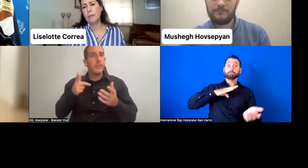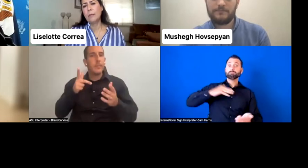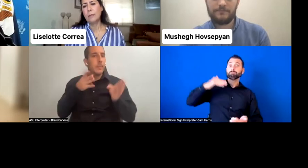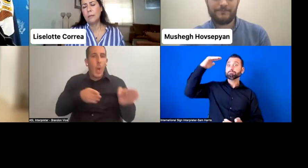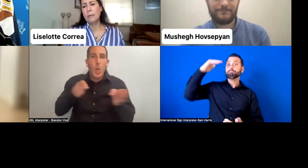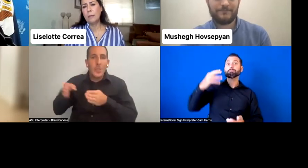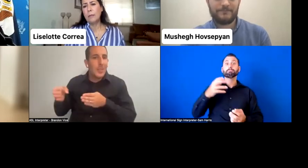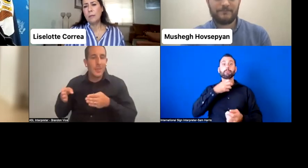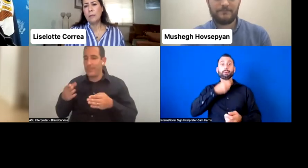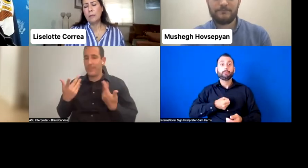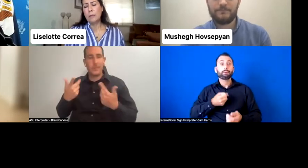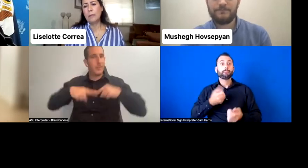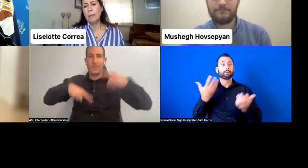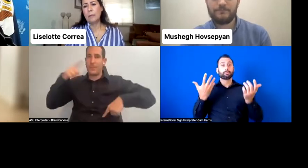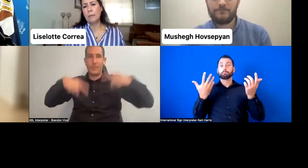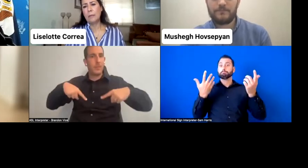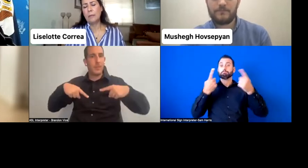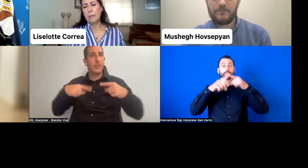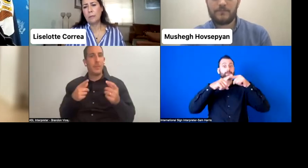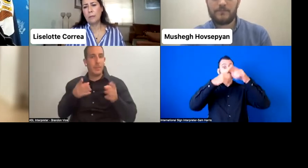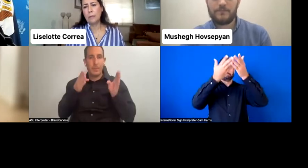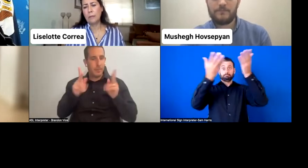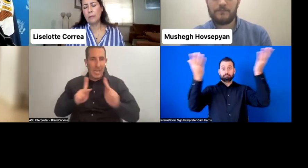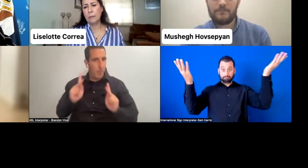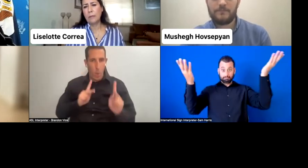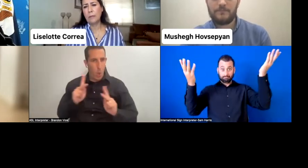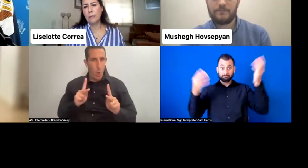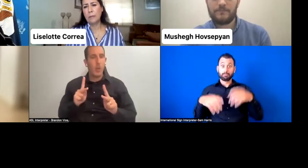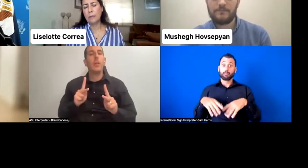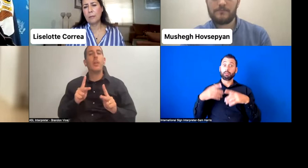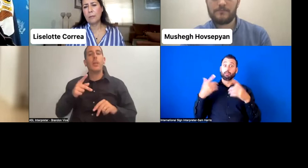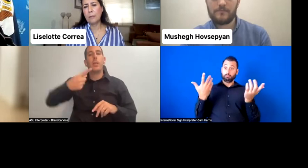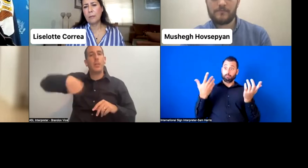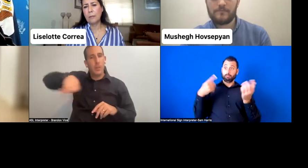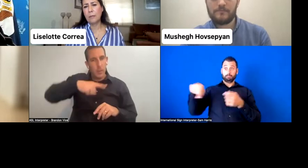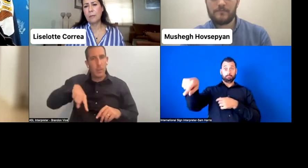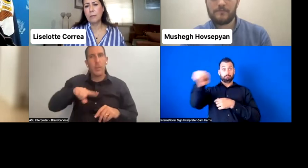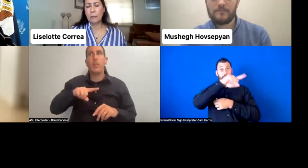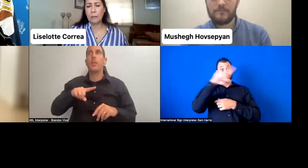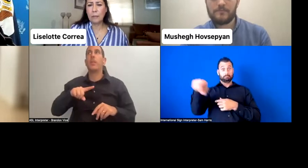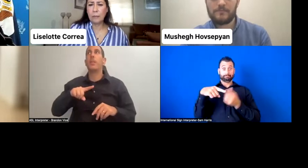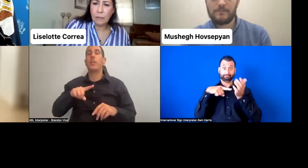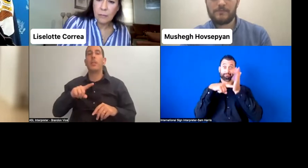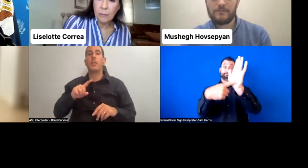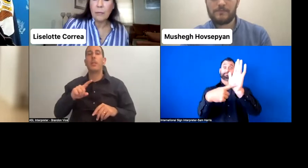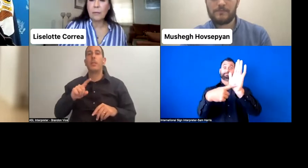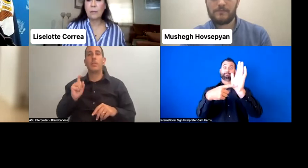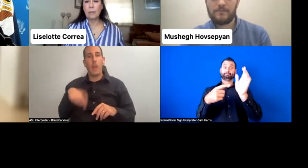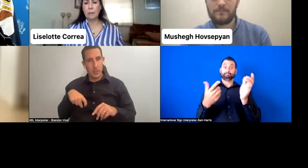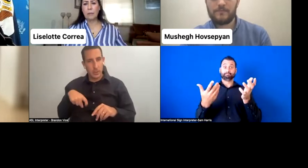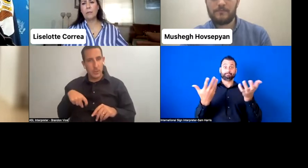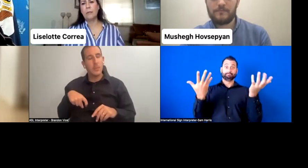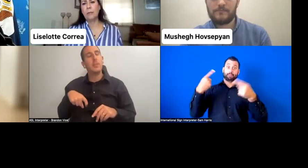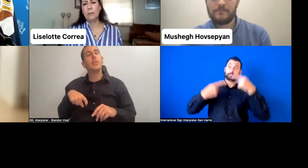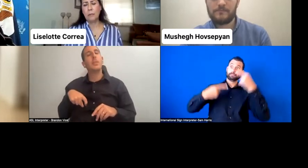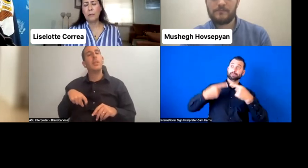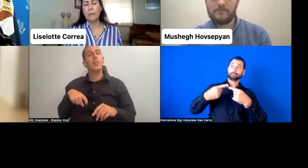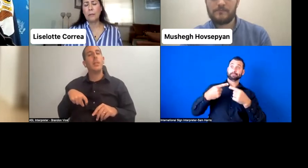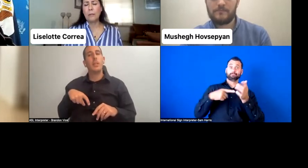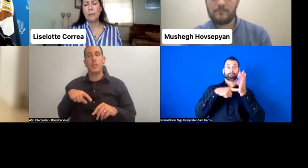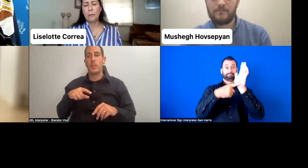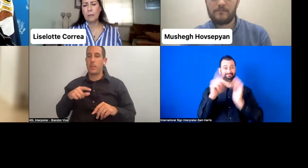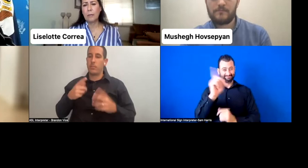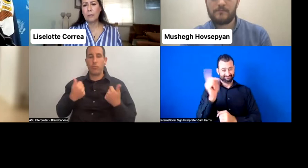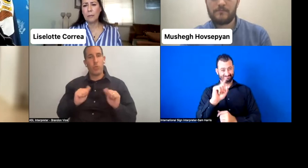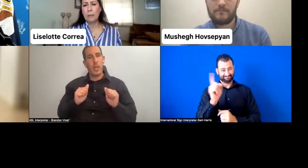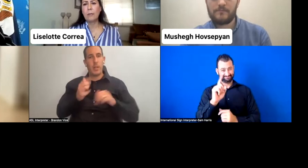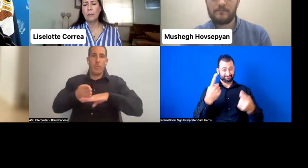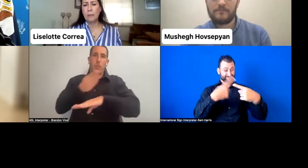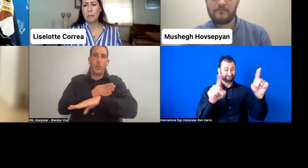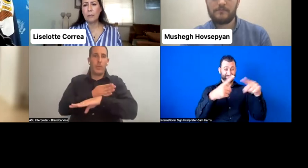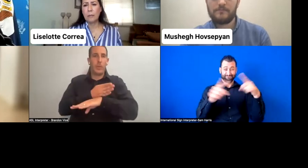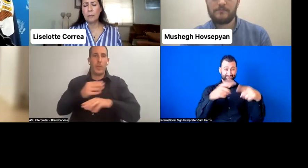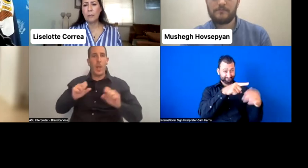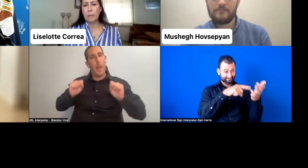And they have to raise their capacity to be elected